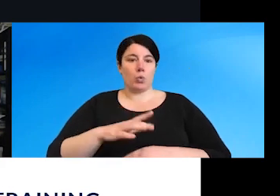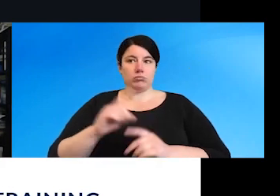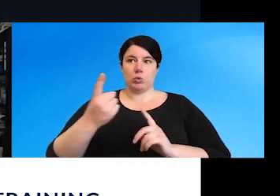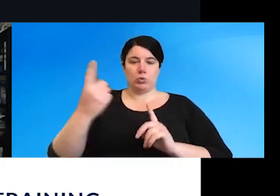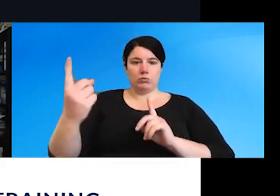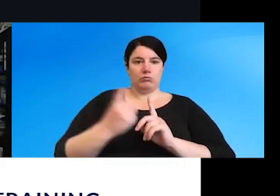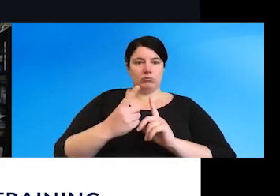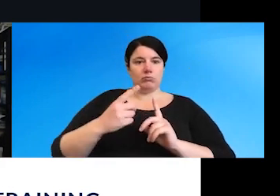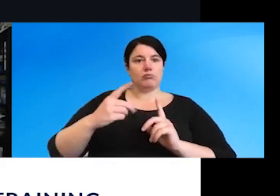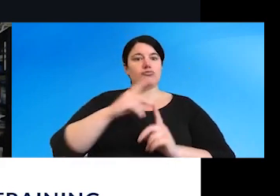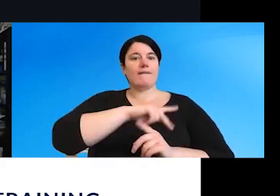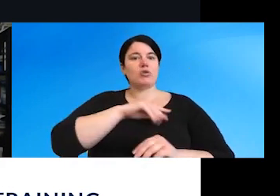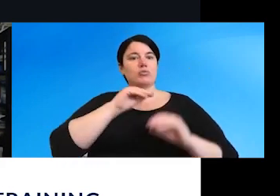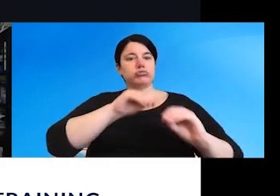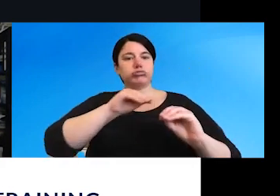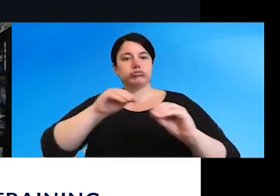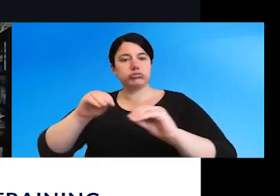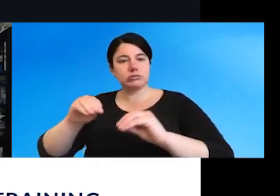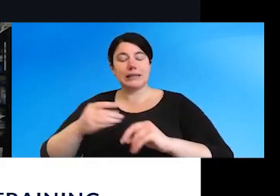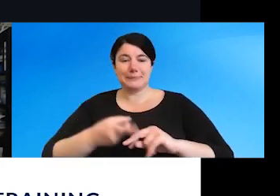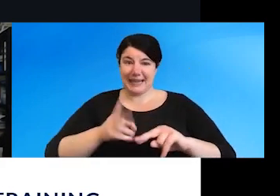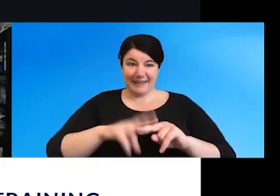But if that's not an option, this is just a quick